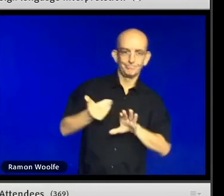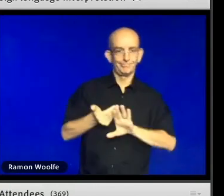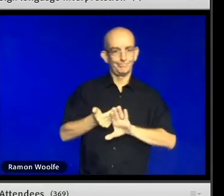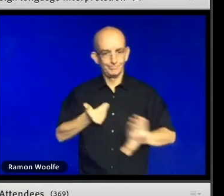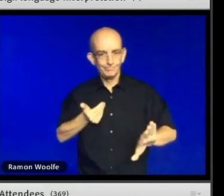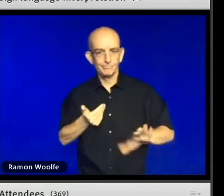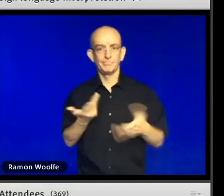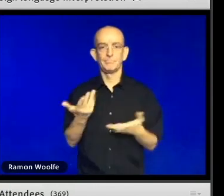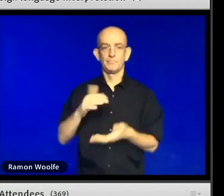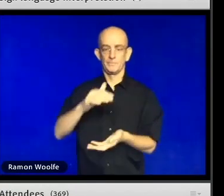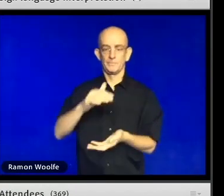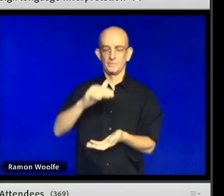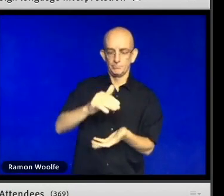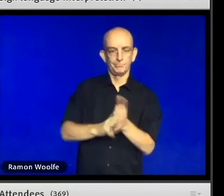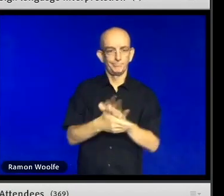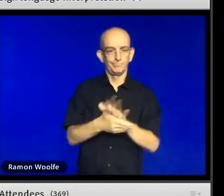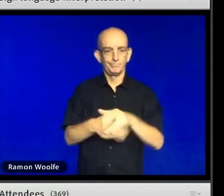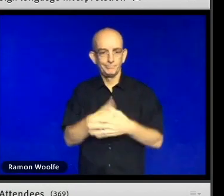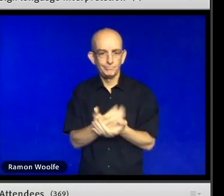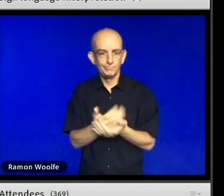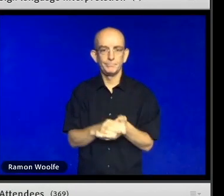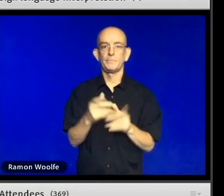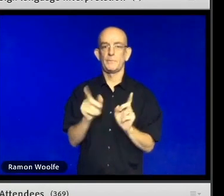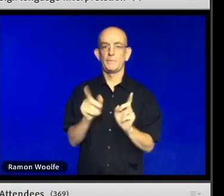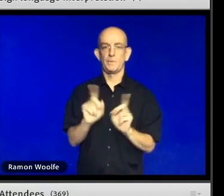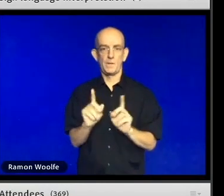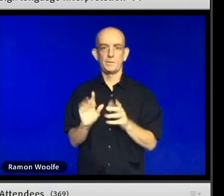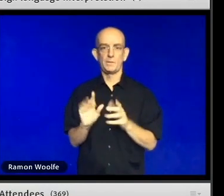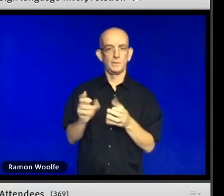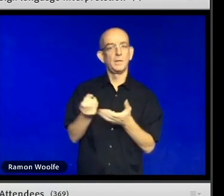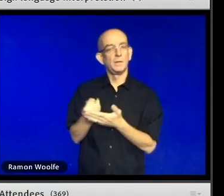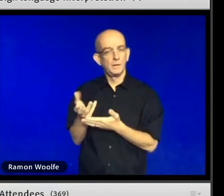more complex concepts. We also produced ISC guidelines in this format.